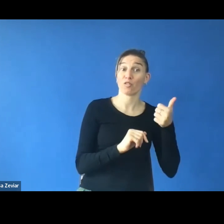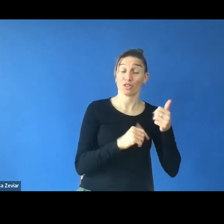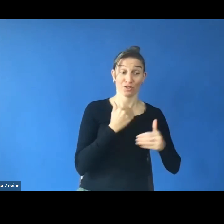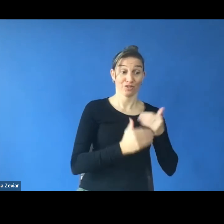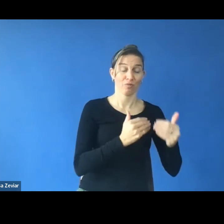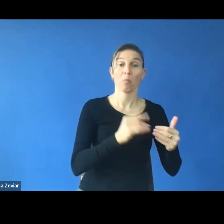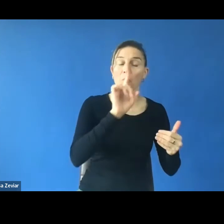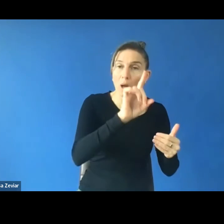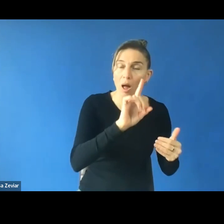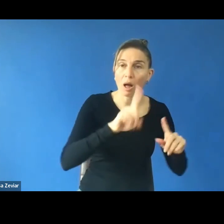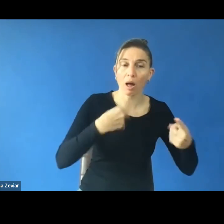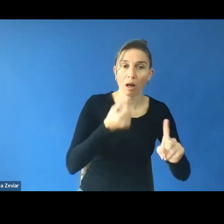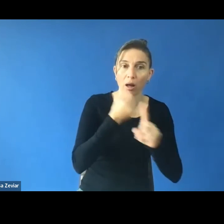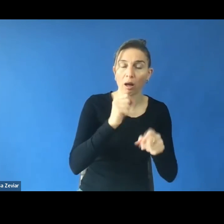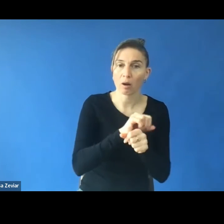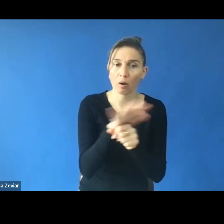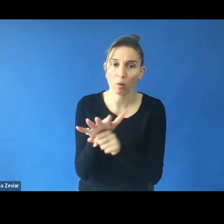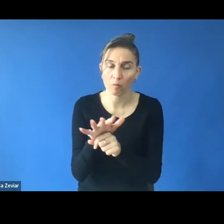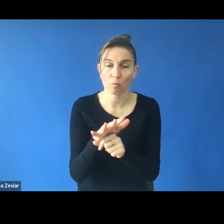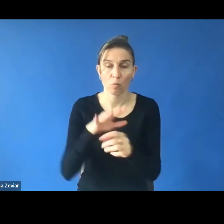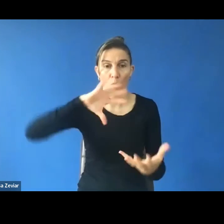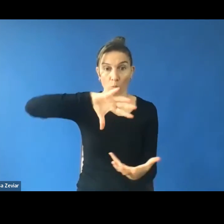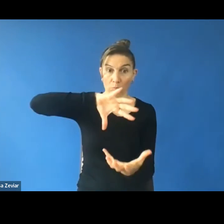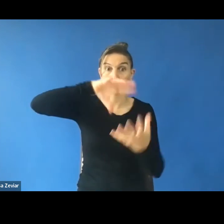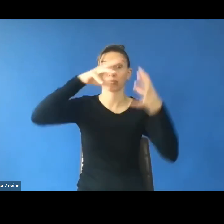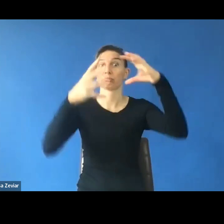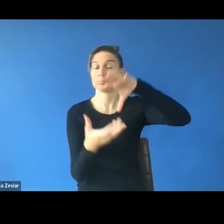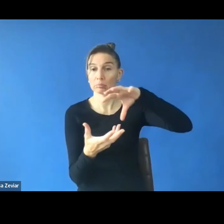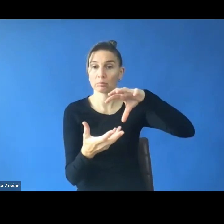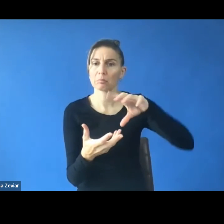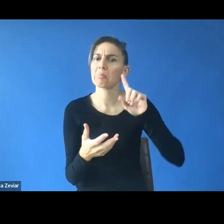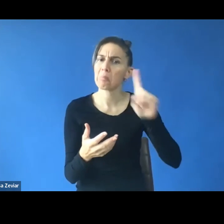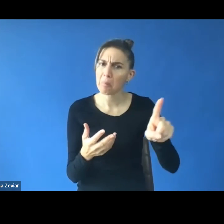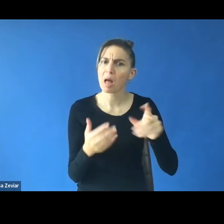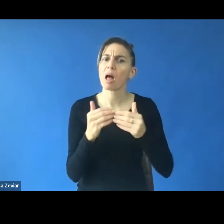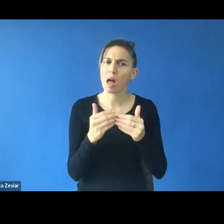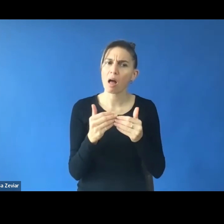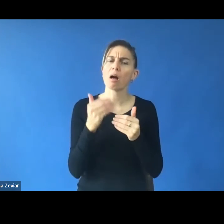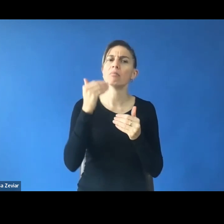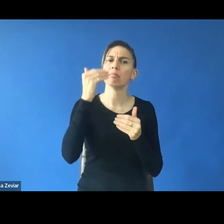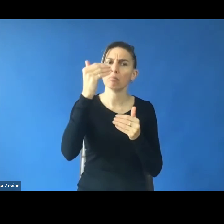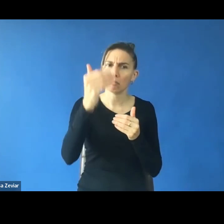We know now these solutions conceptualized during the pre COVID era is even more relevant.